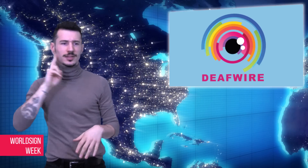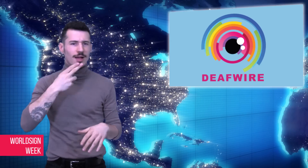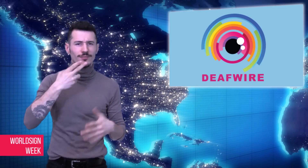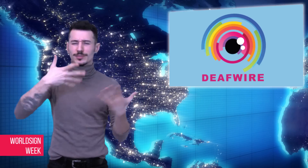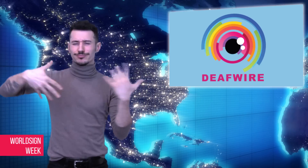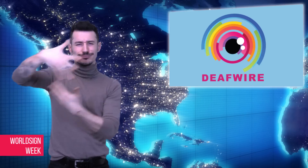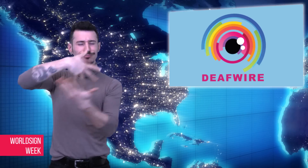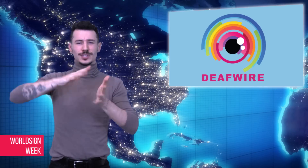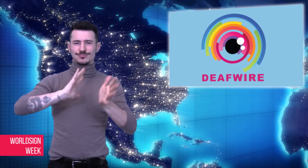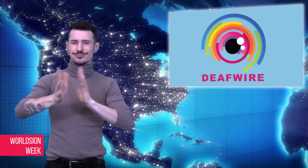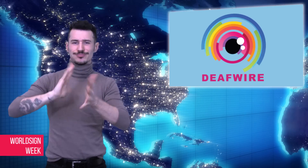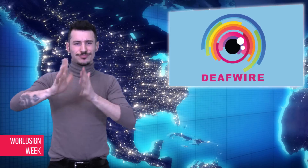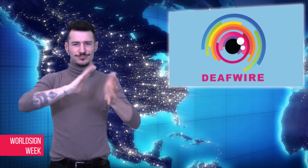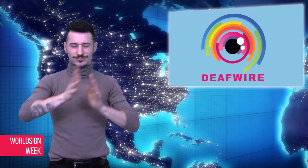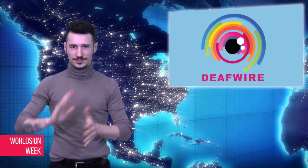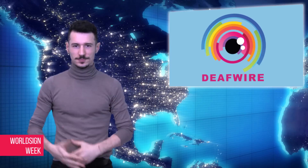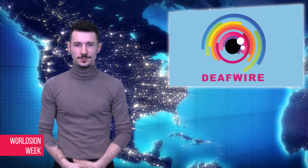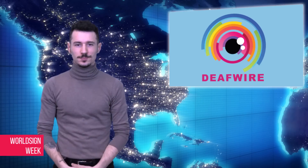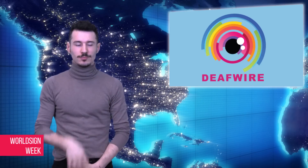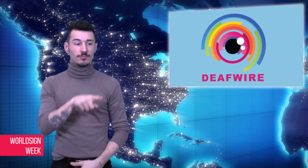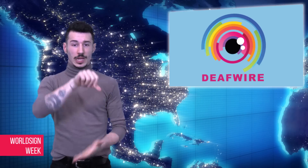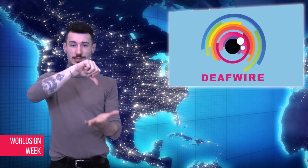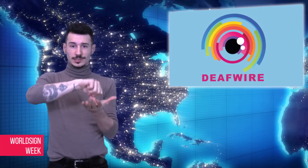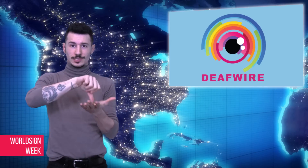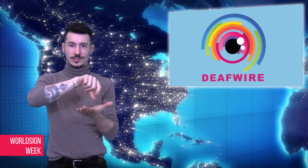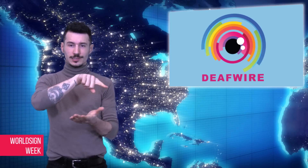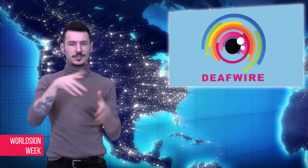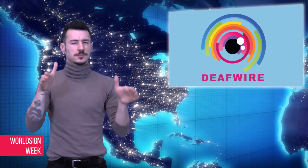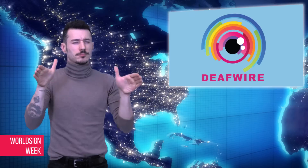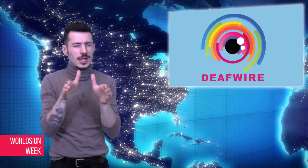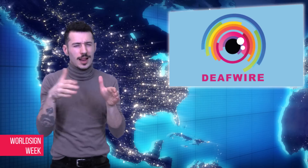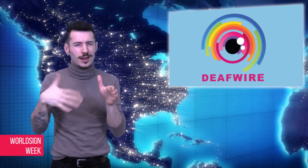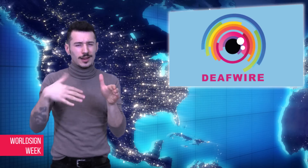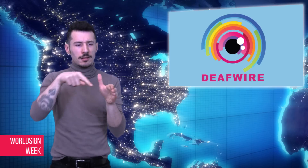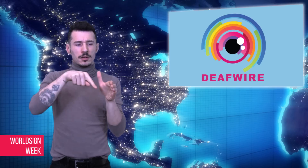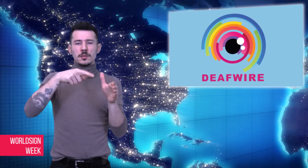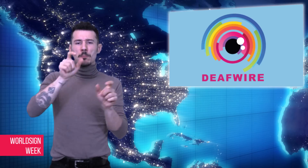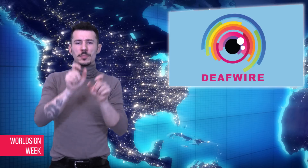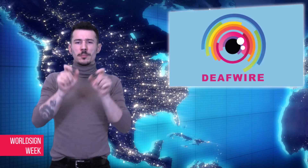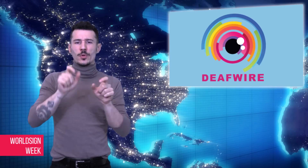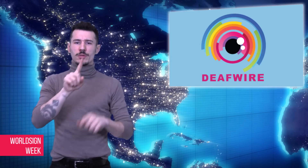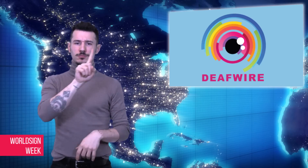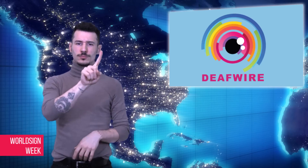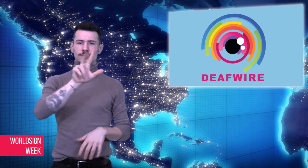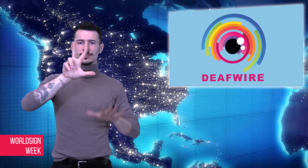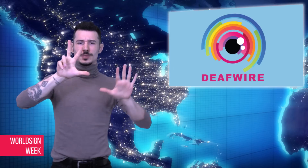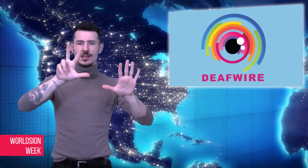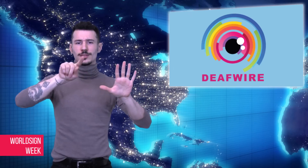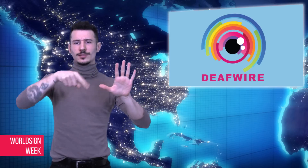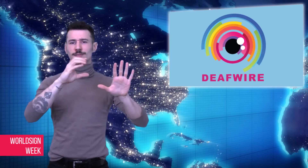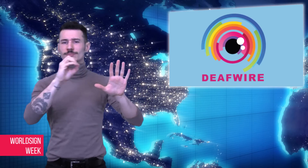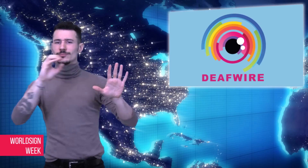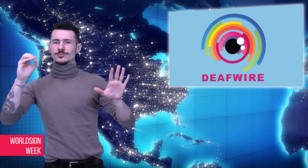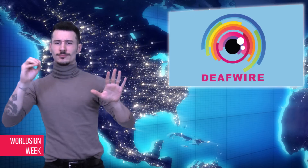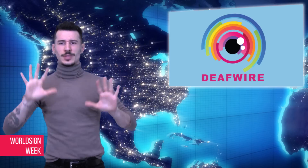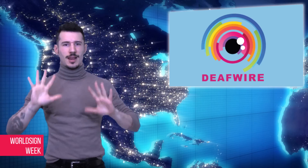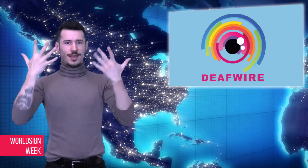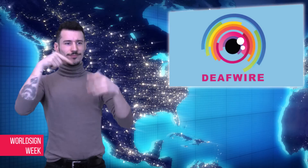recognized and certified as sign language friendly. Romsey is a small town with